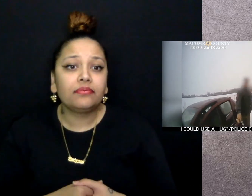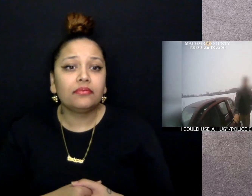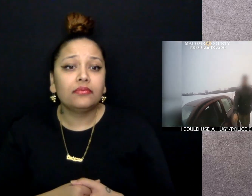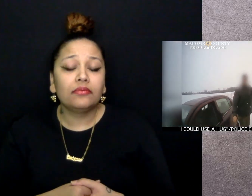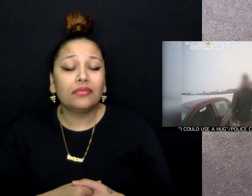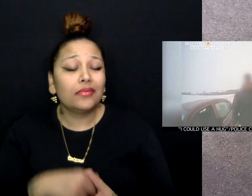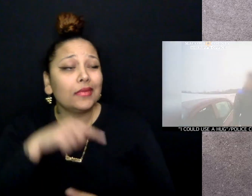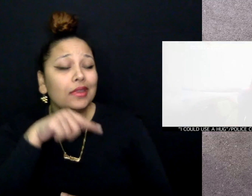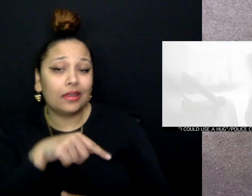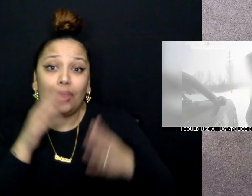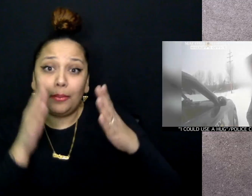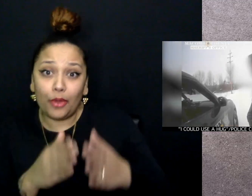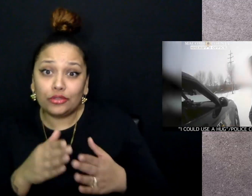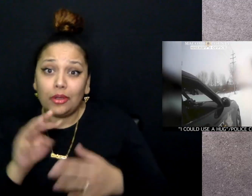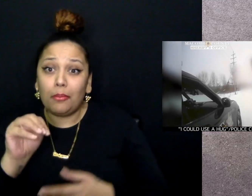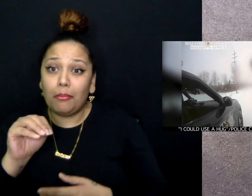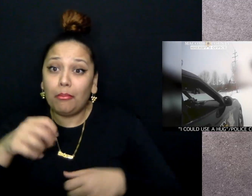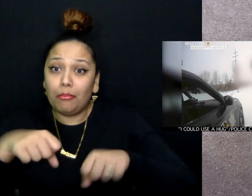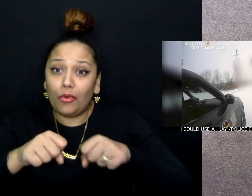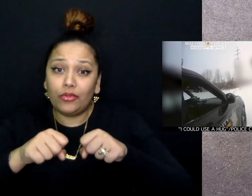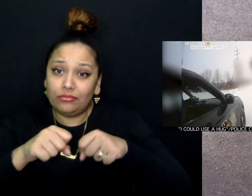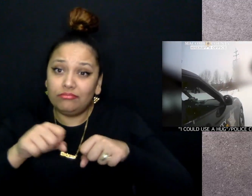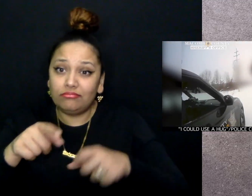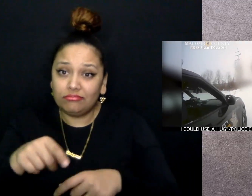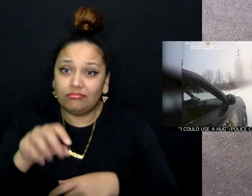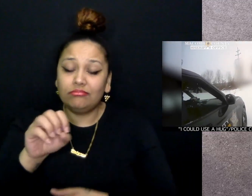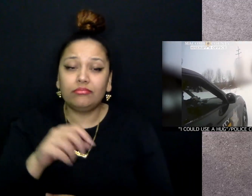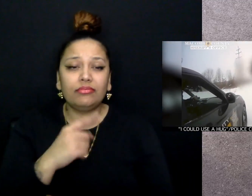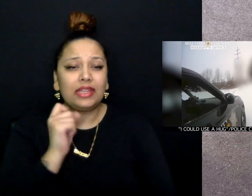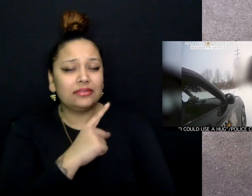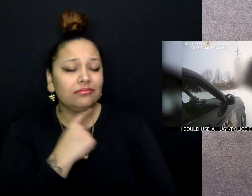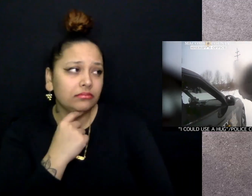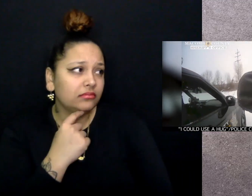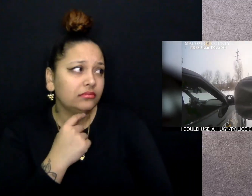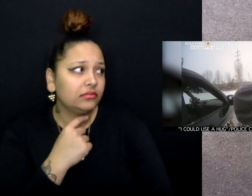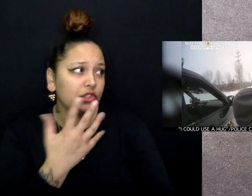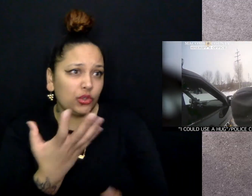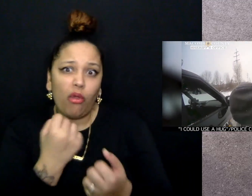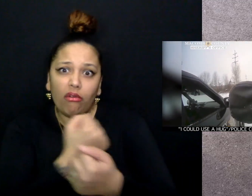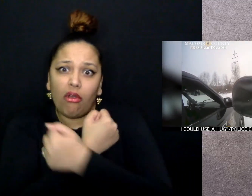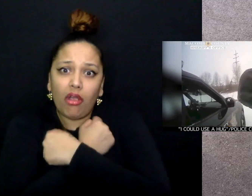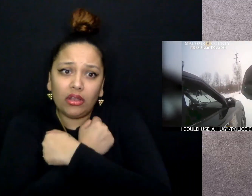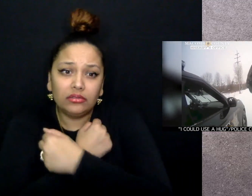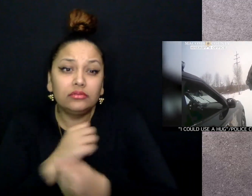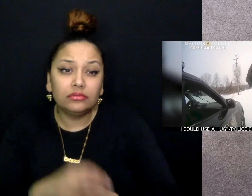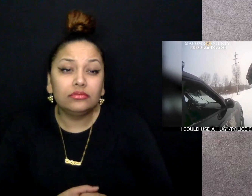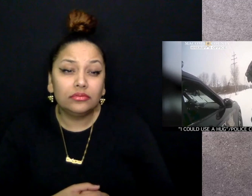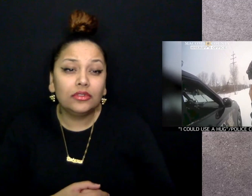Sineone news will be broadcasting updates Monday through Friday a big. Thank you to our sinewood news app supporters.